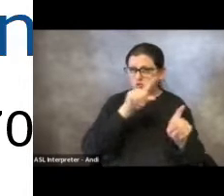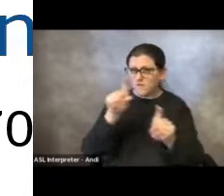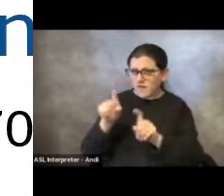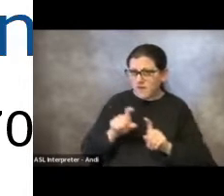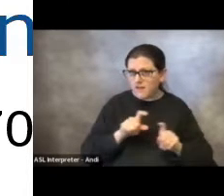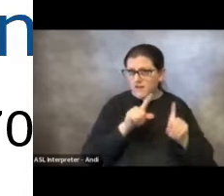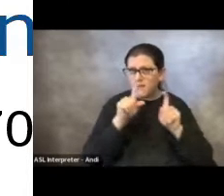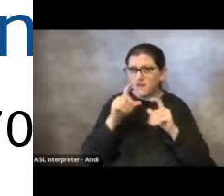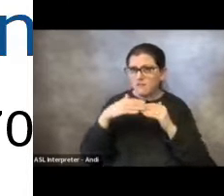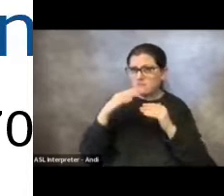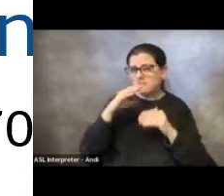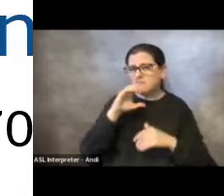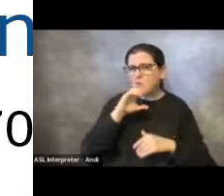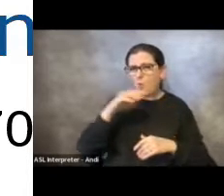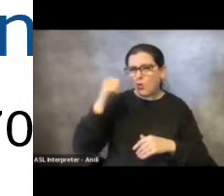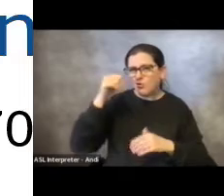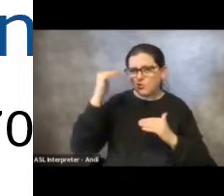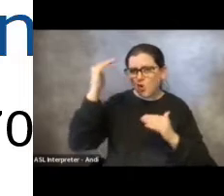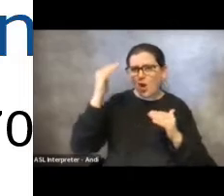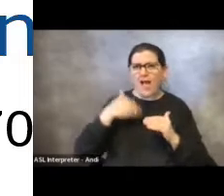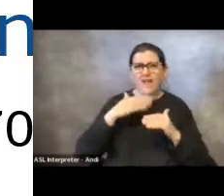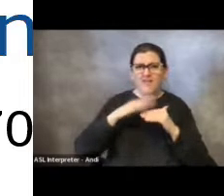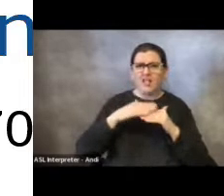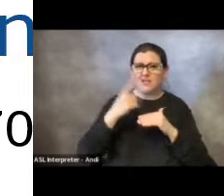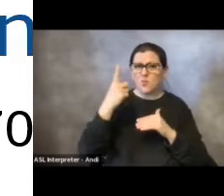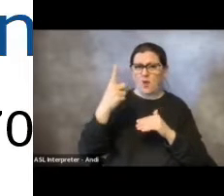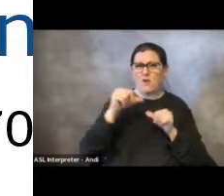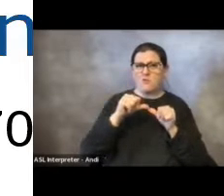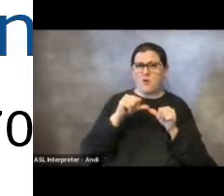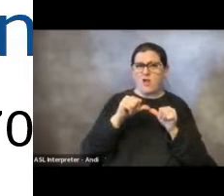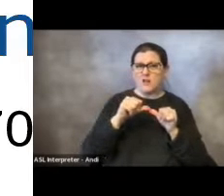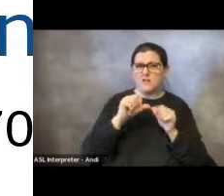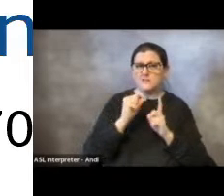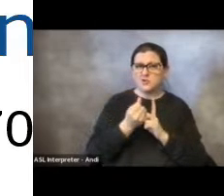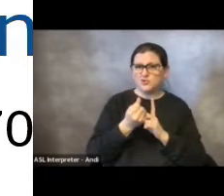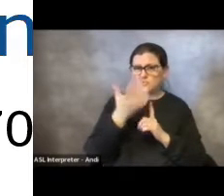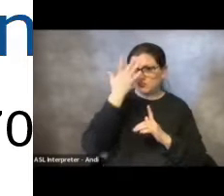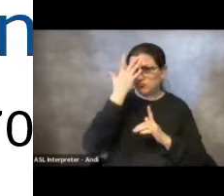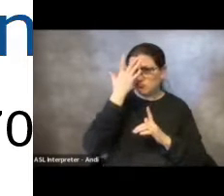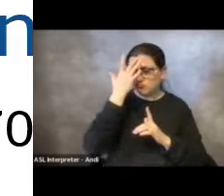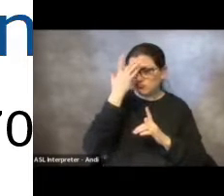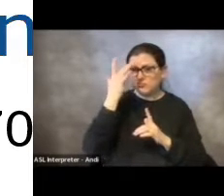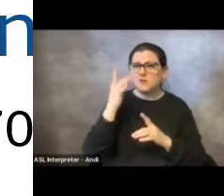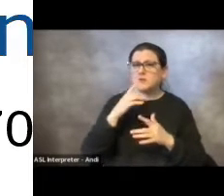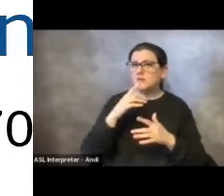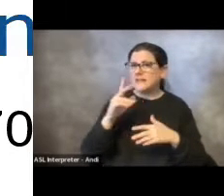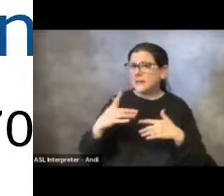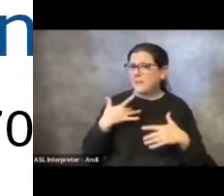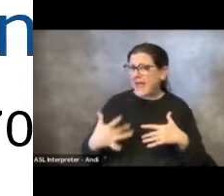older adults have at least one chronic condition. And so what are those types of chronic conditions? Again, I have to